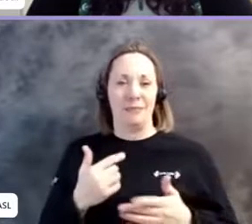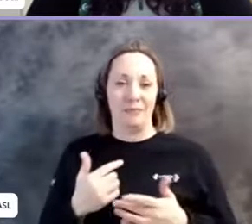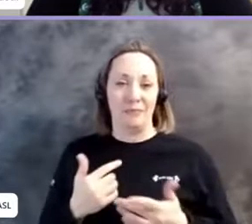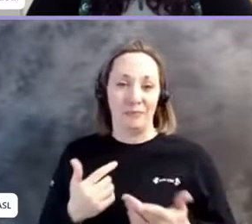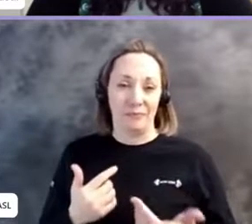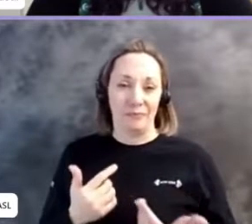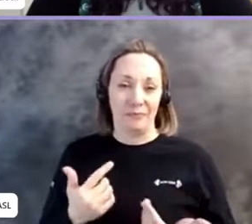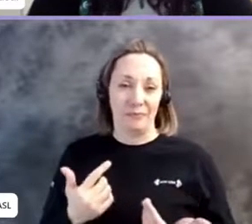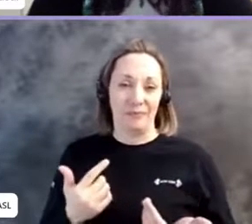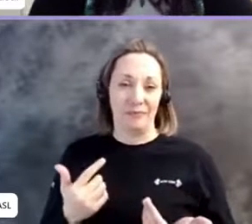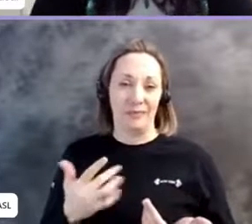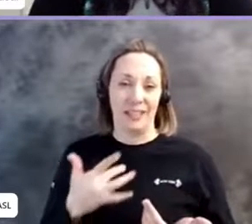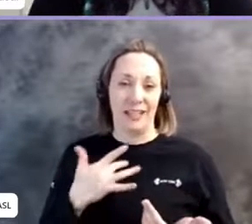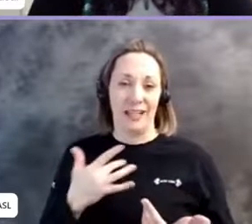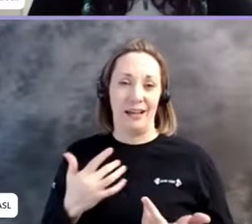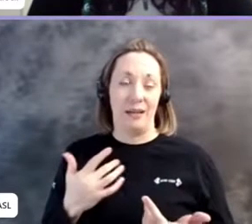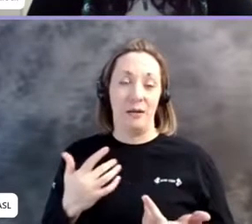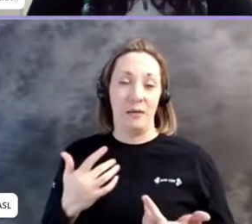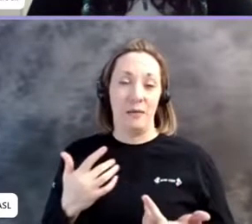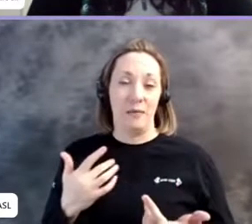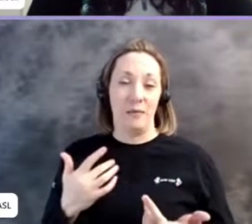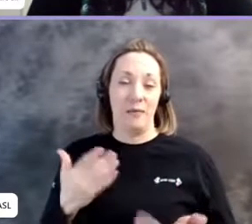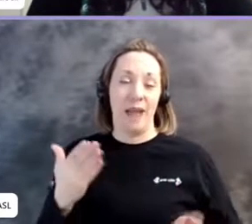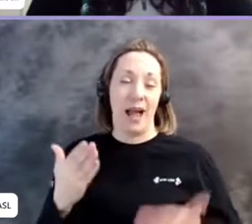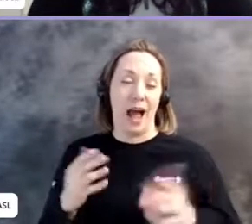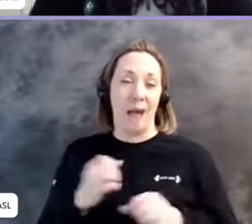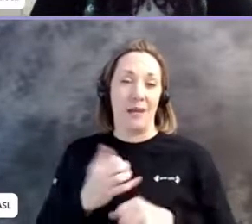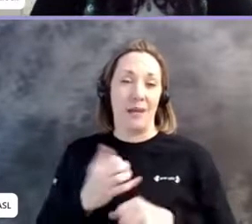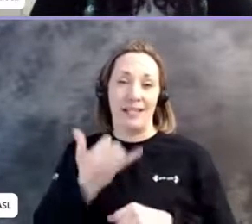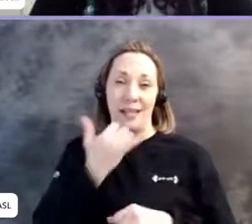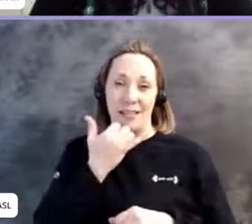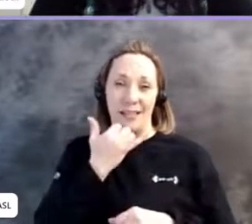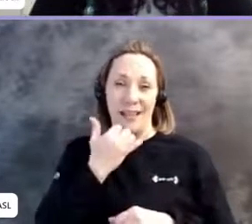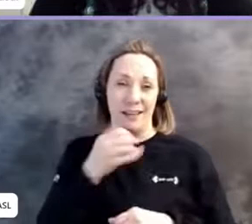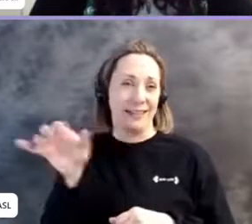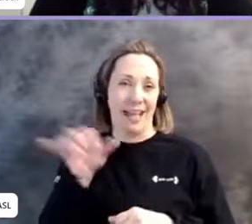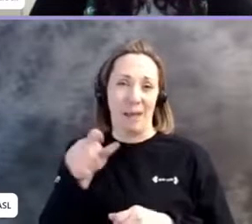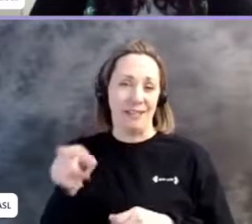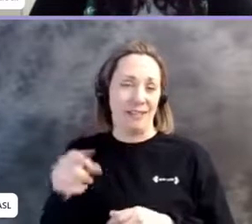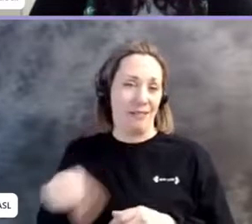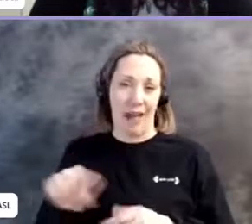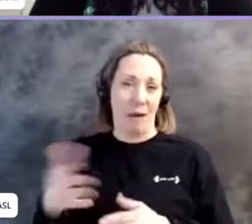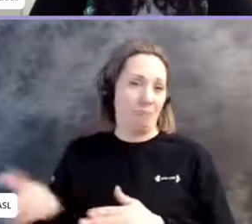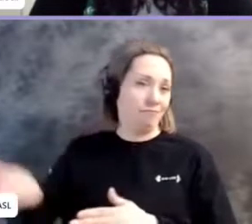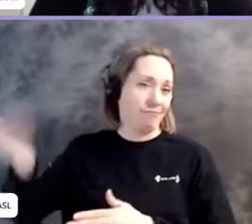and then talking to those leadership -- the M word, I